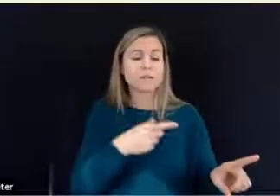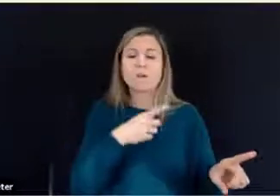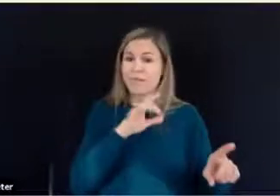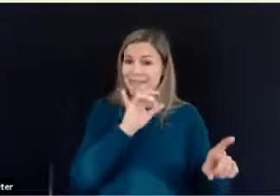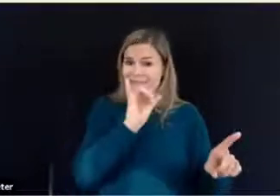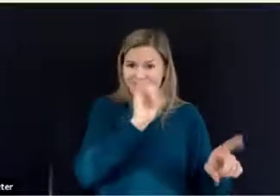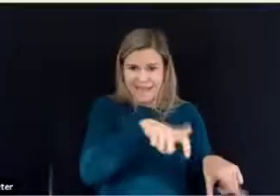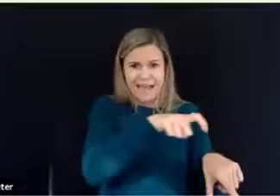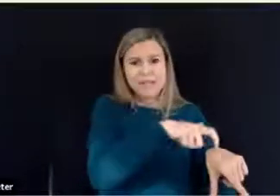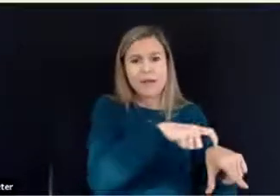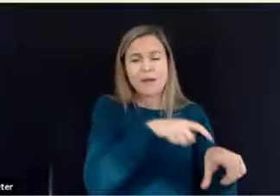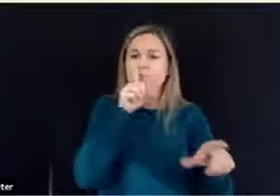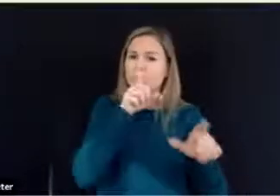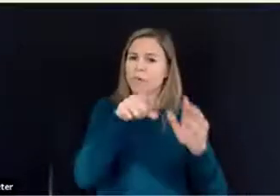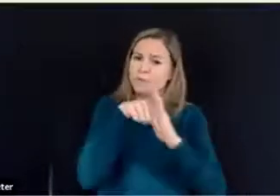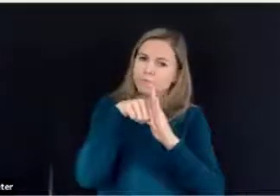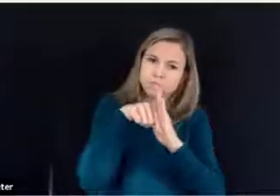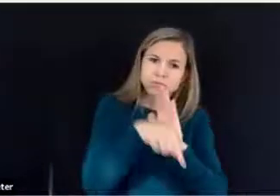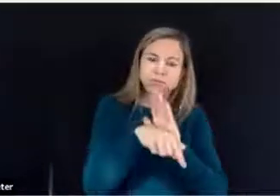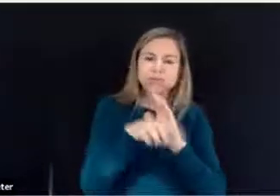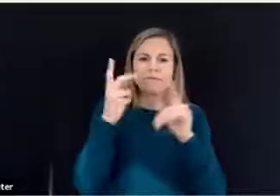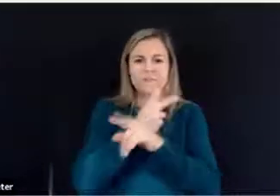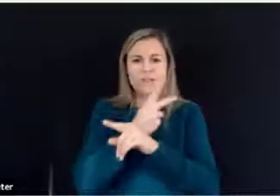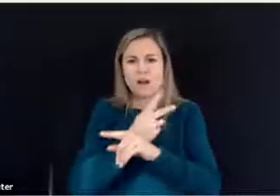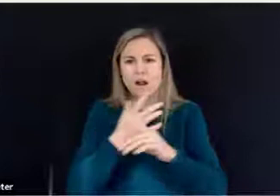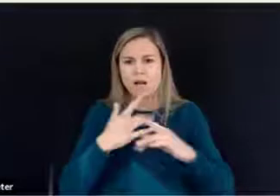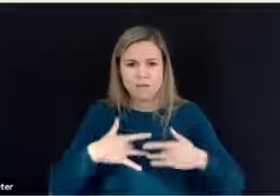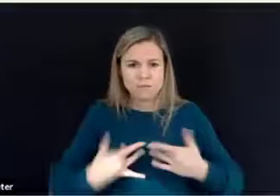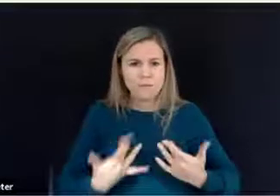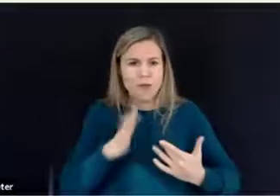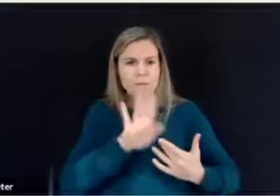to find out what those issues were.